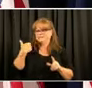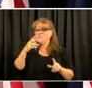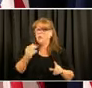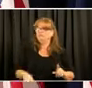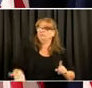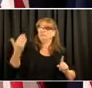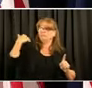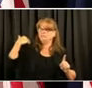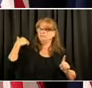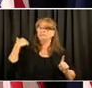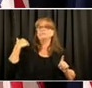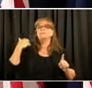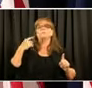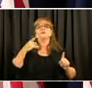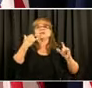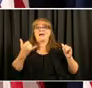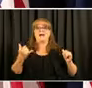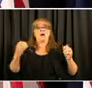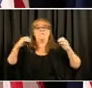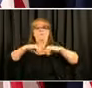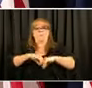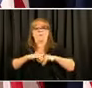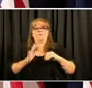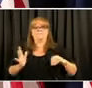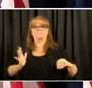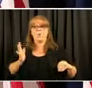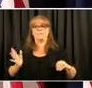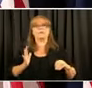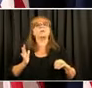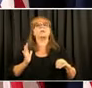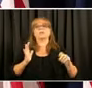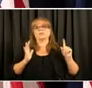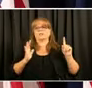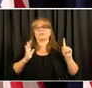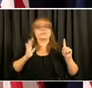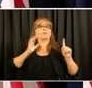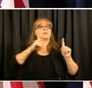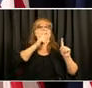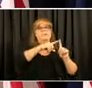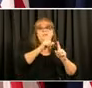rather than go policy by policy restaurants or bars or mass we say okay you've achieved